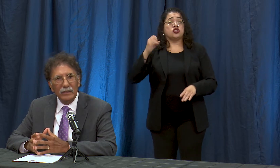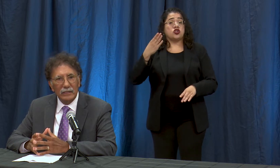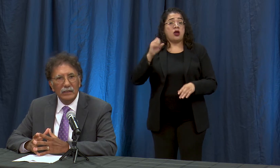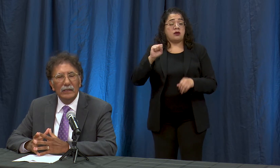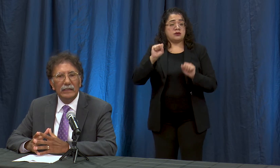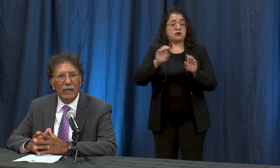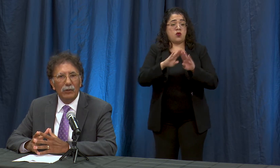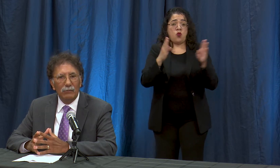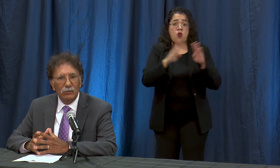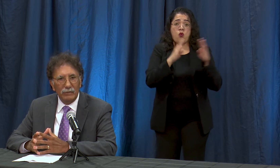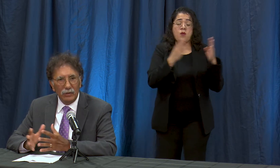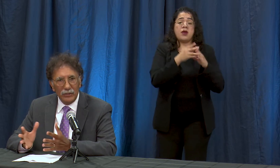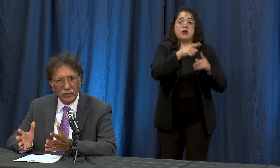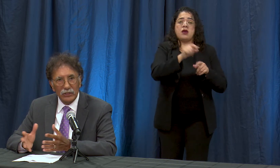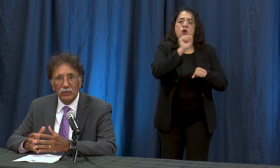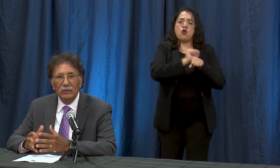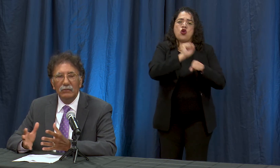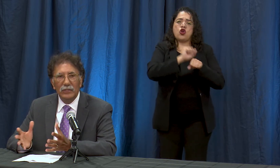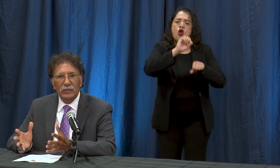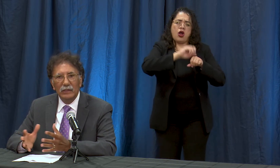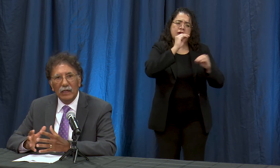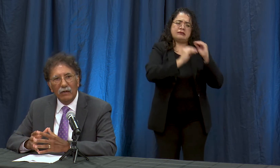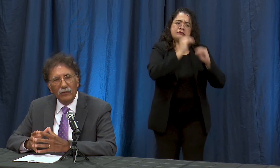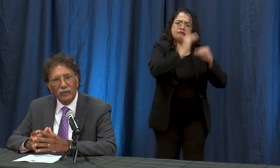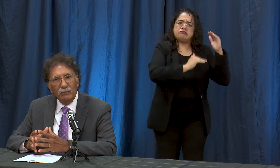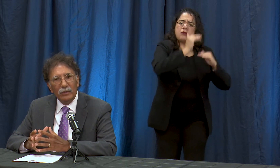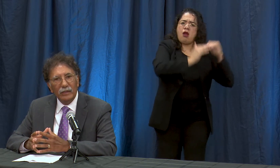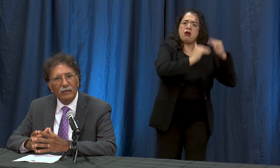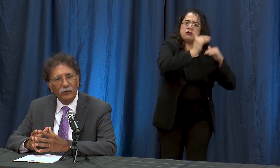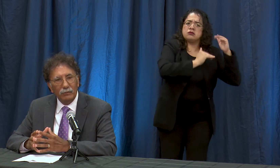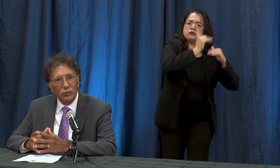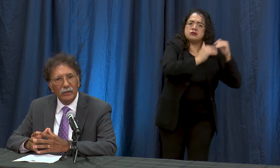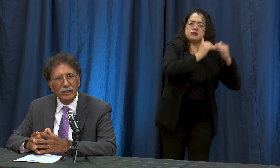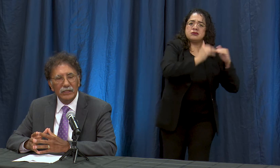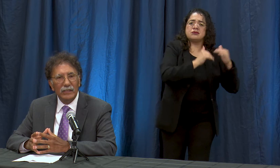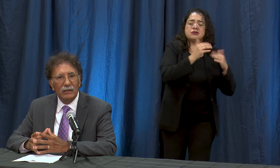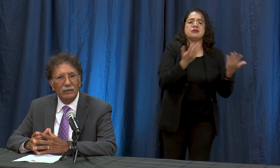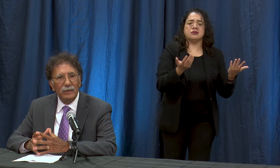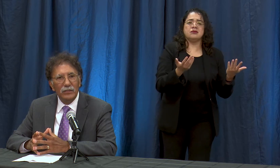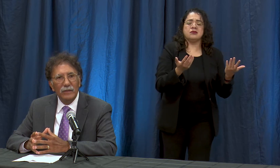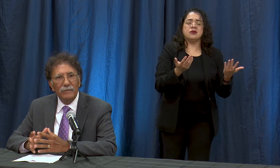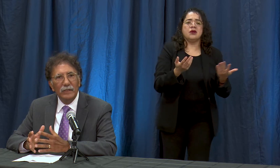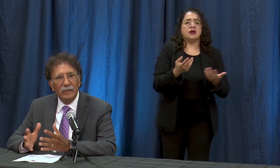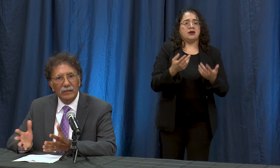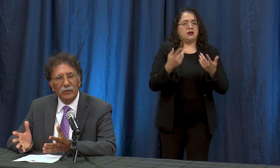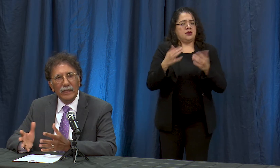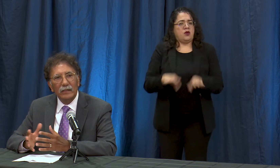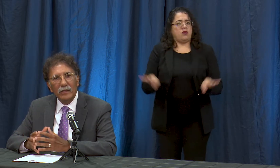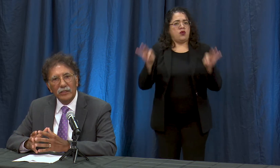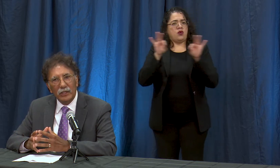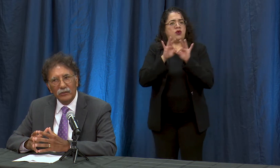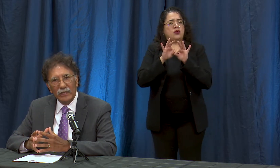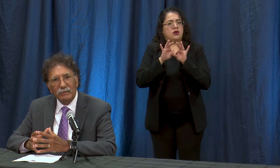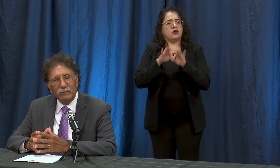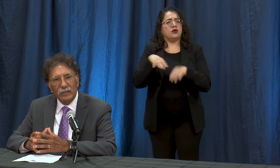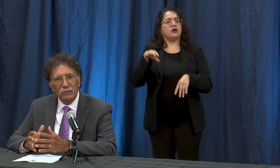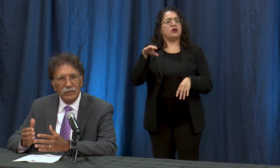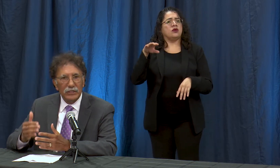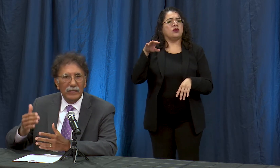on these capital improvement projects - two of which are very important here for the port in the City of Long Beach. The new iconic Gerald Desmond Bridge was set